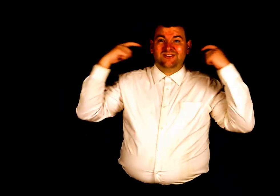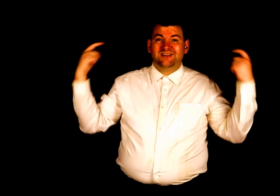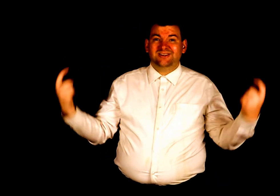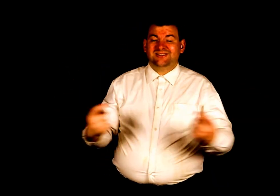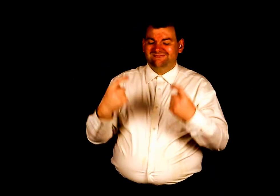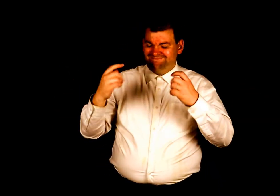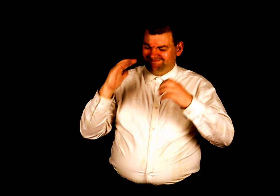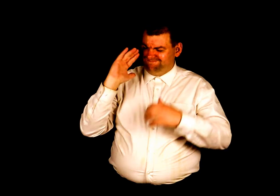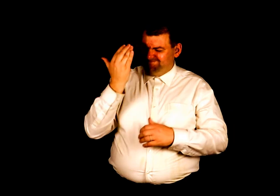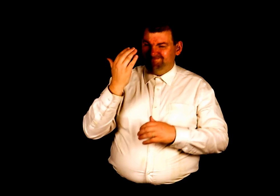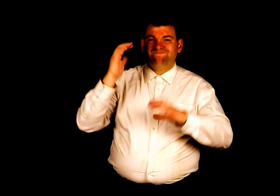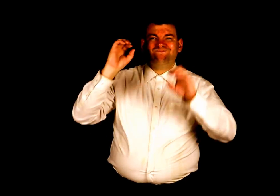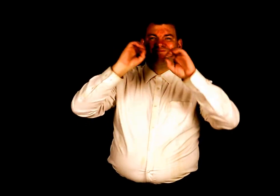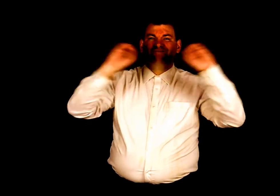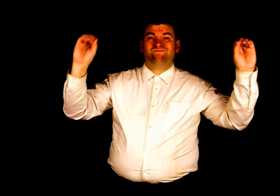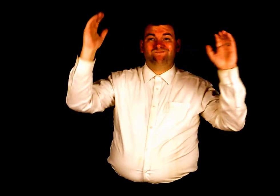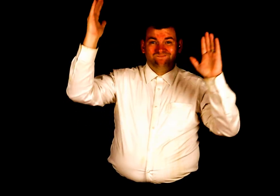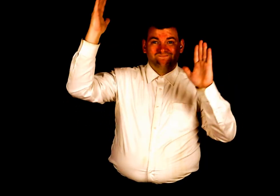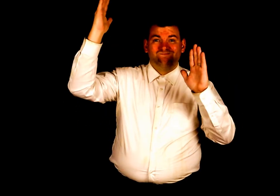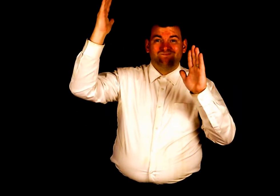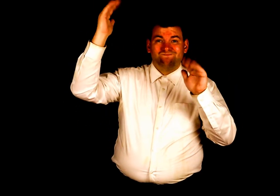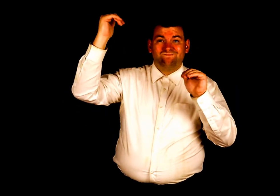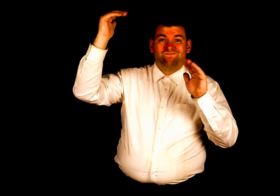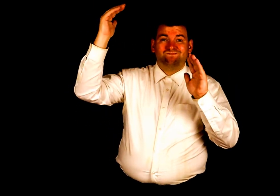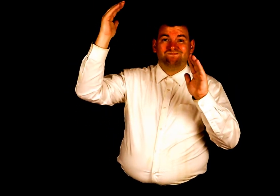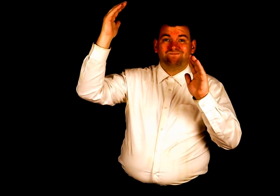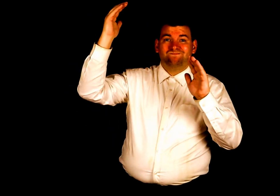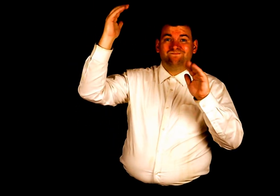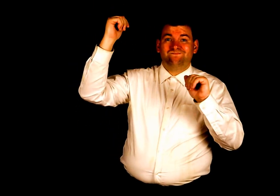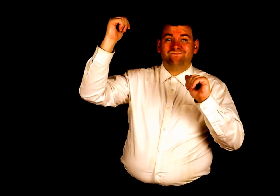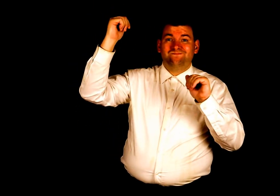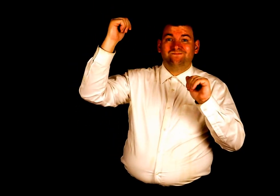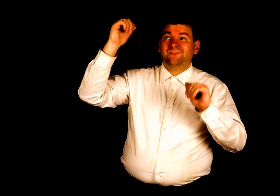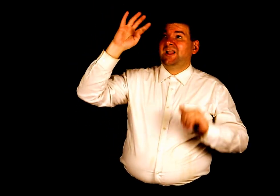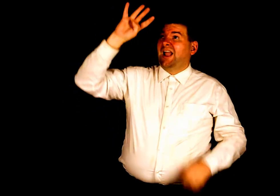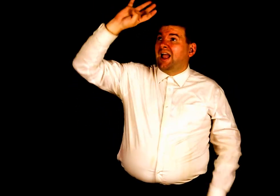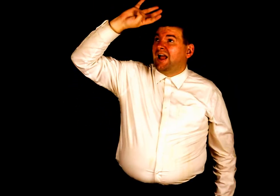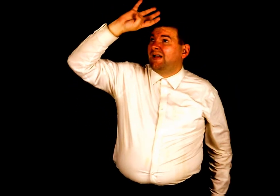this sin all looked hopeless.